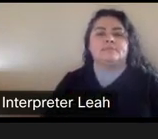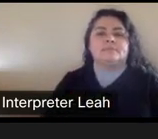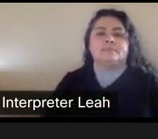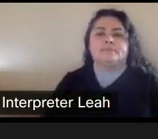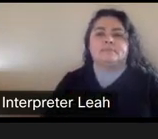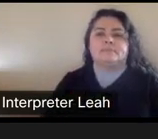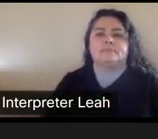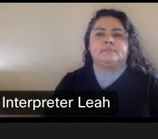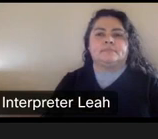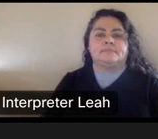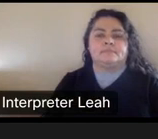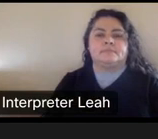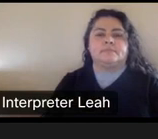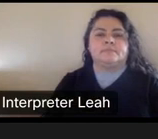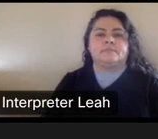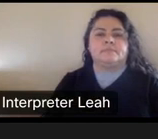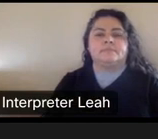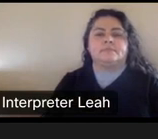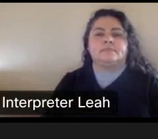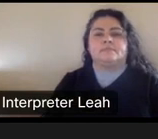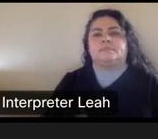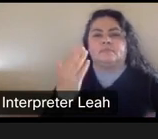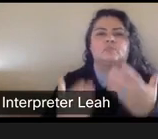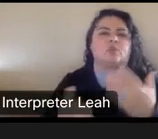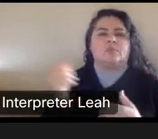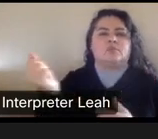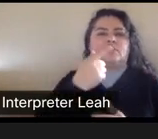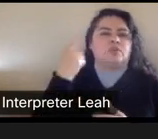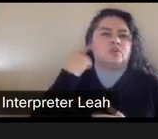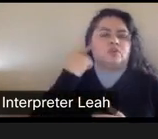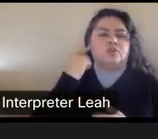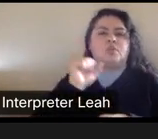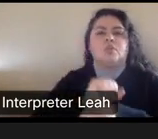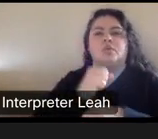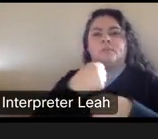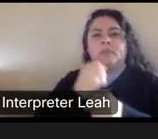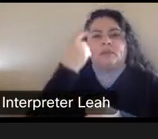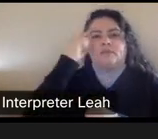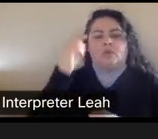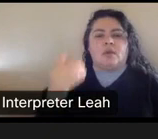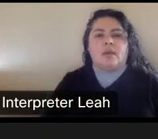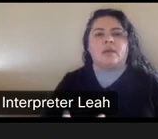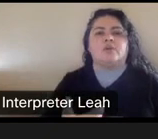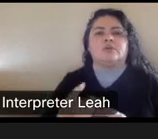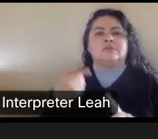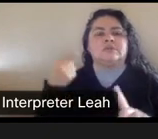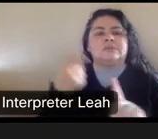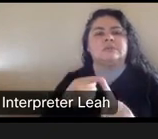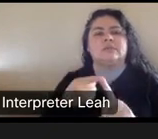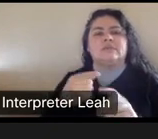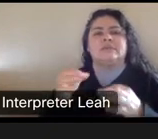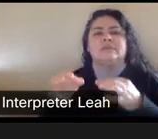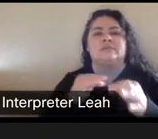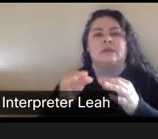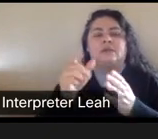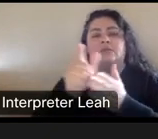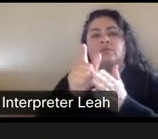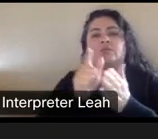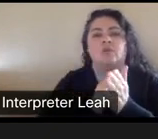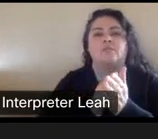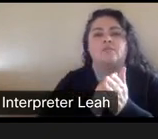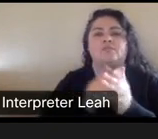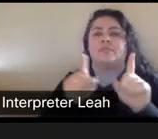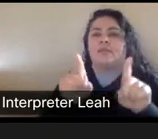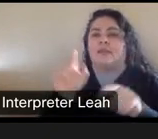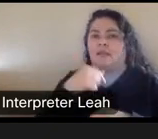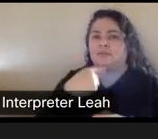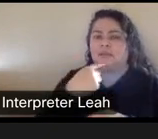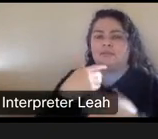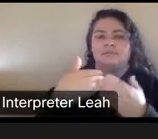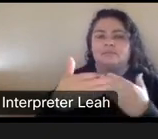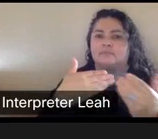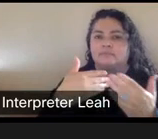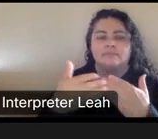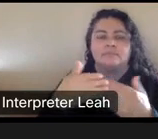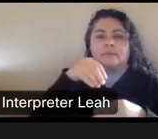So, probably all heard of the term work made for hire, and it's specifically defining our law, as I said, whether you're doing it and within the scope of your job,